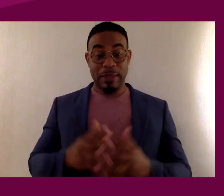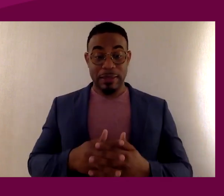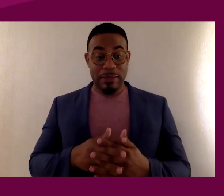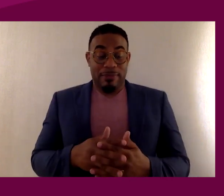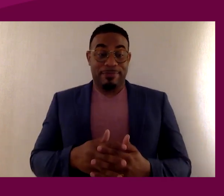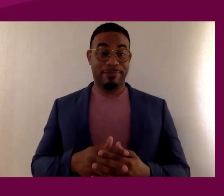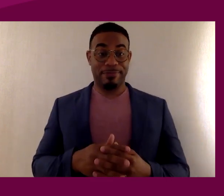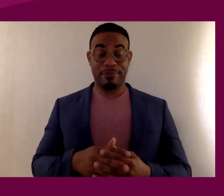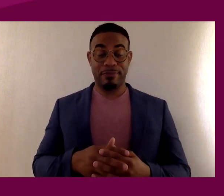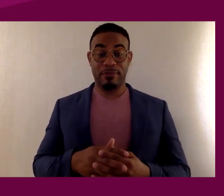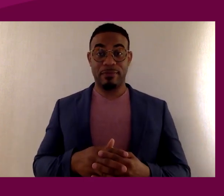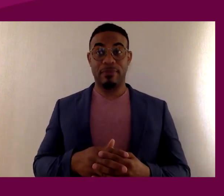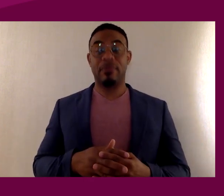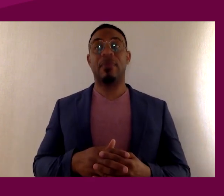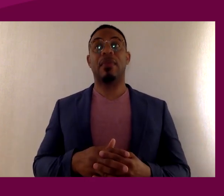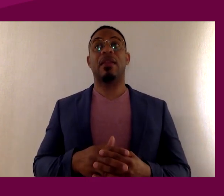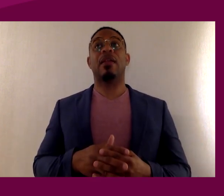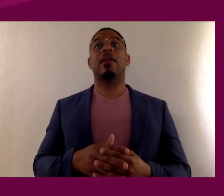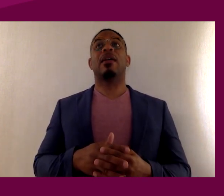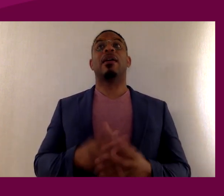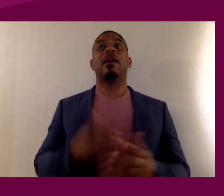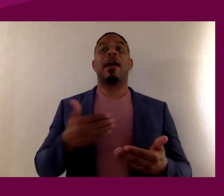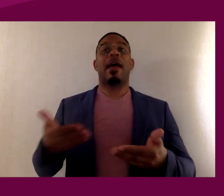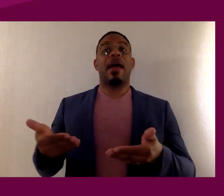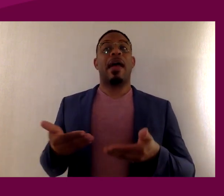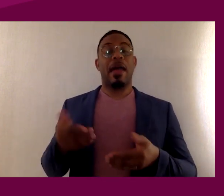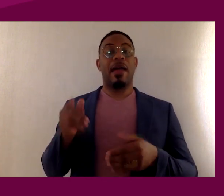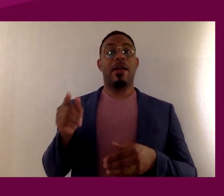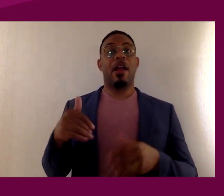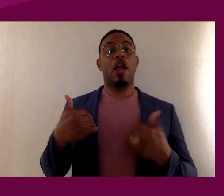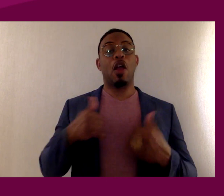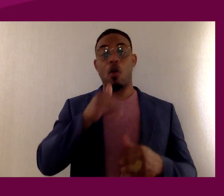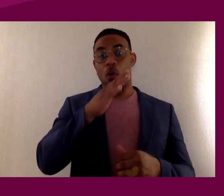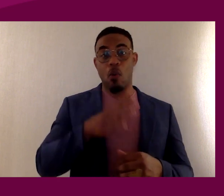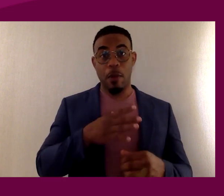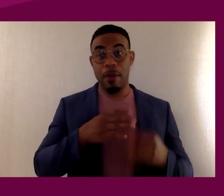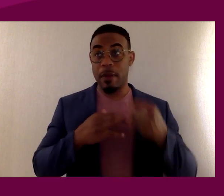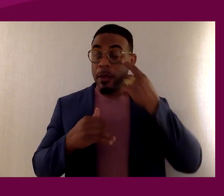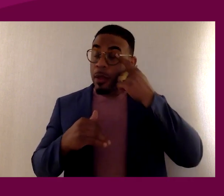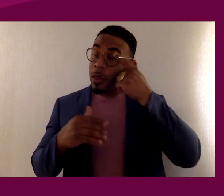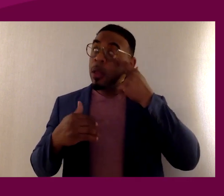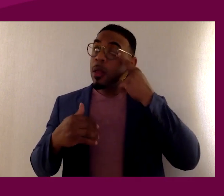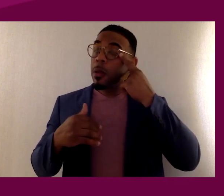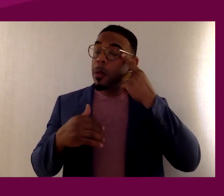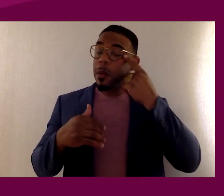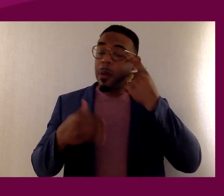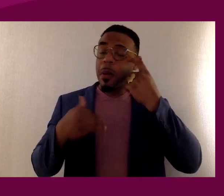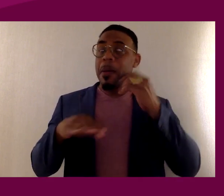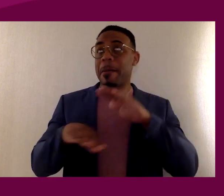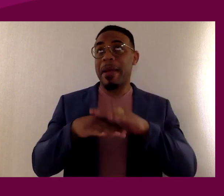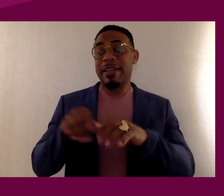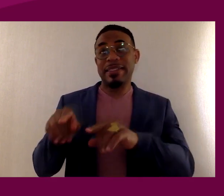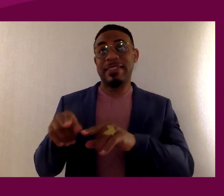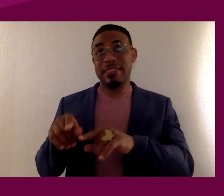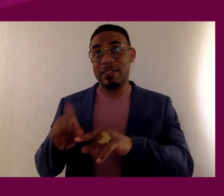There just wasn't anybody. There just wasn't anyone. I ended up hiring a young woman who